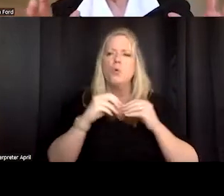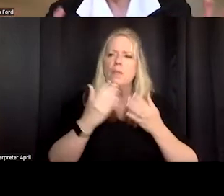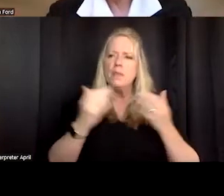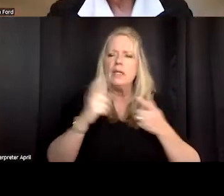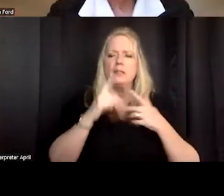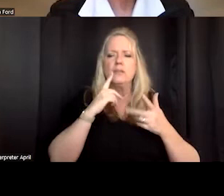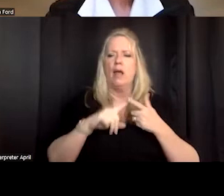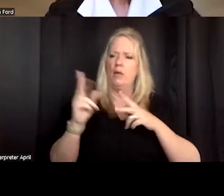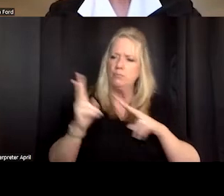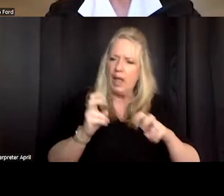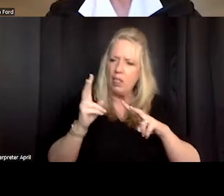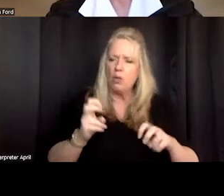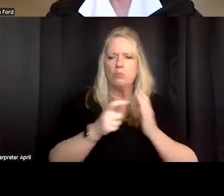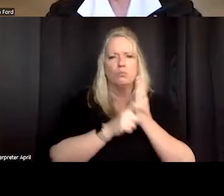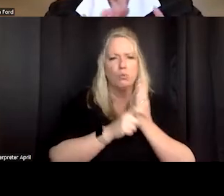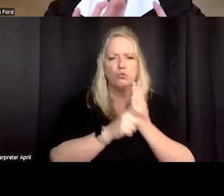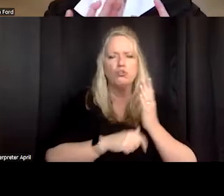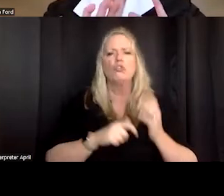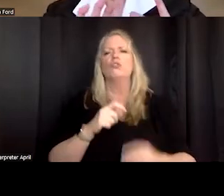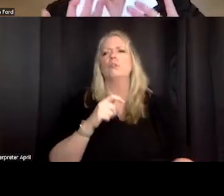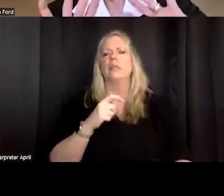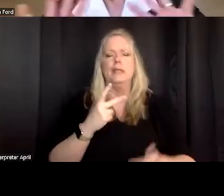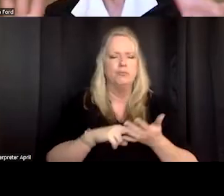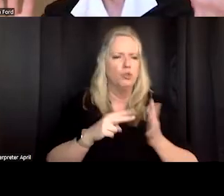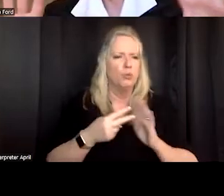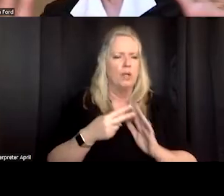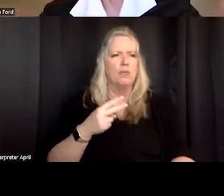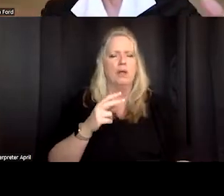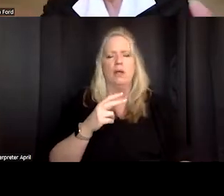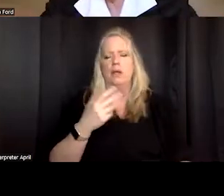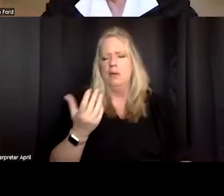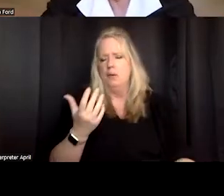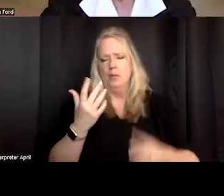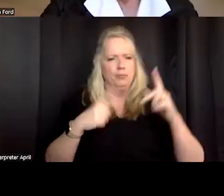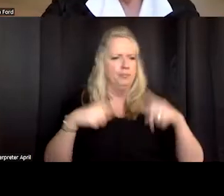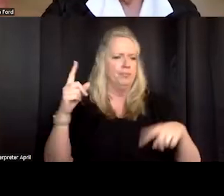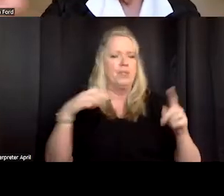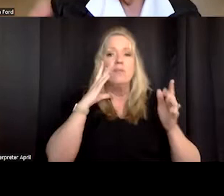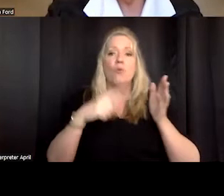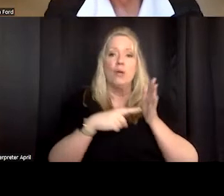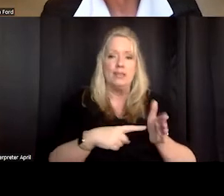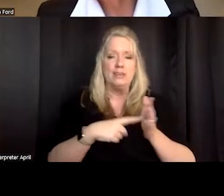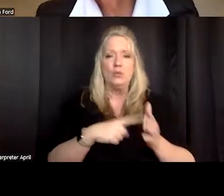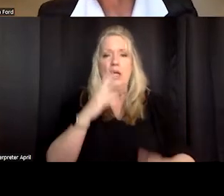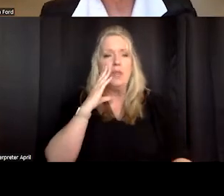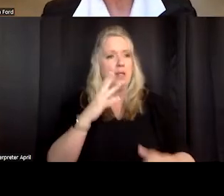BROCHURES, AND IN TERMS OF, ALL SORTS OF FOR INSTANCE, THE, THE ILLUSTRATION OF THE TOP OF THE